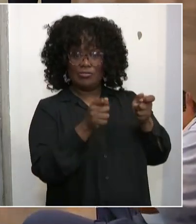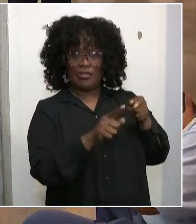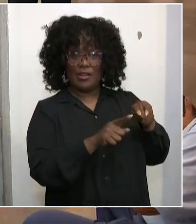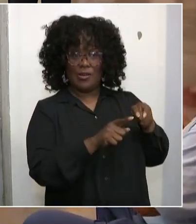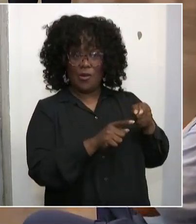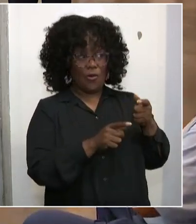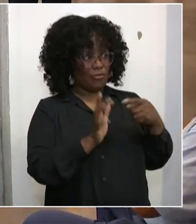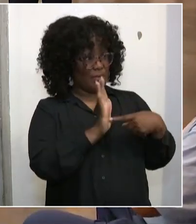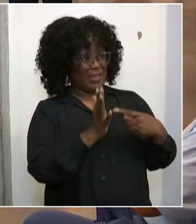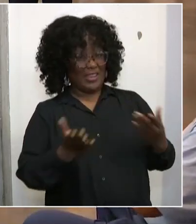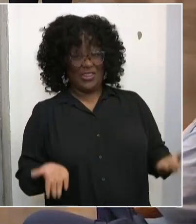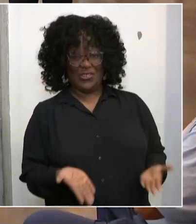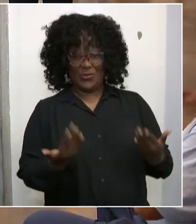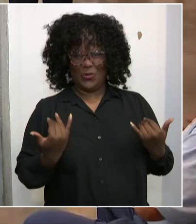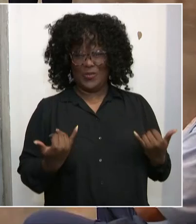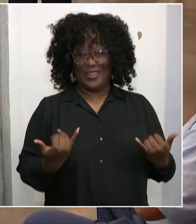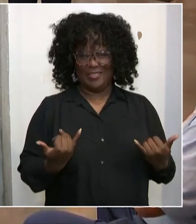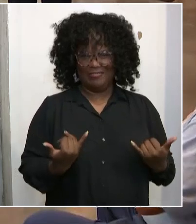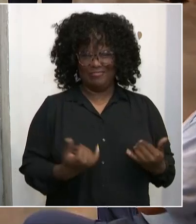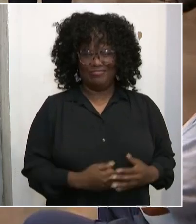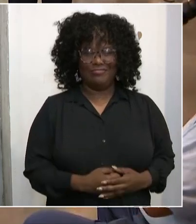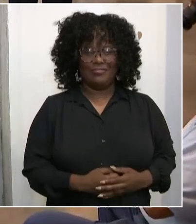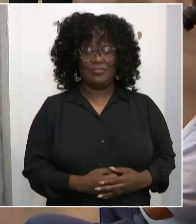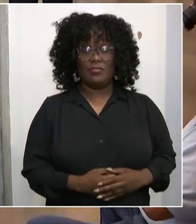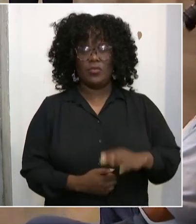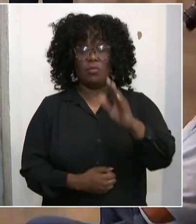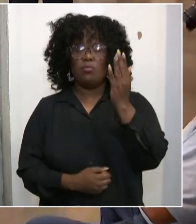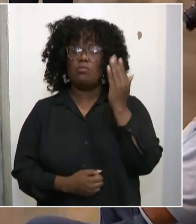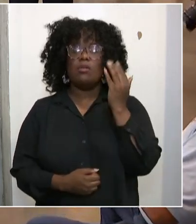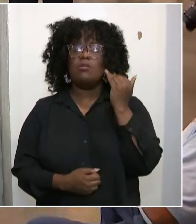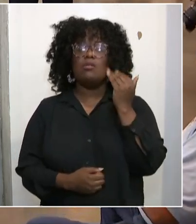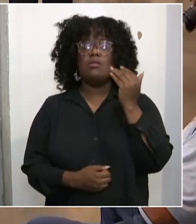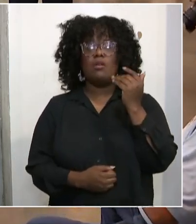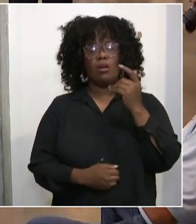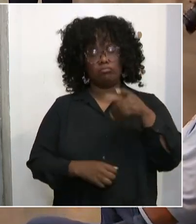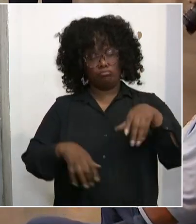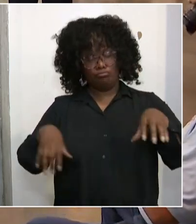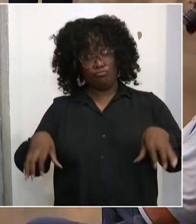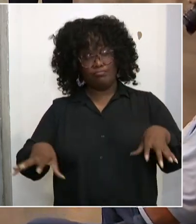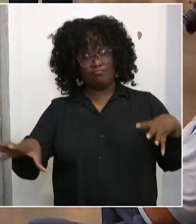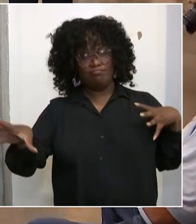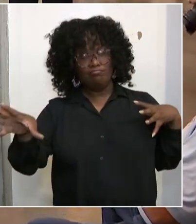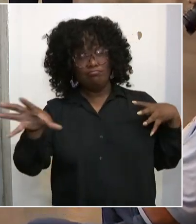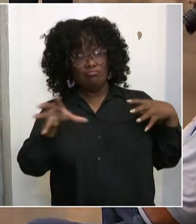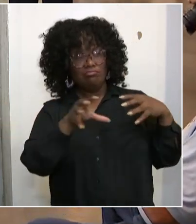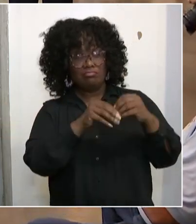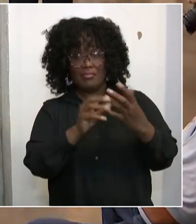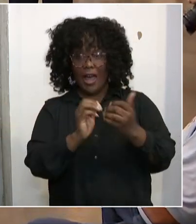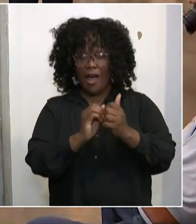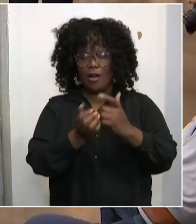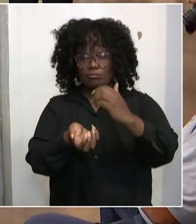Uh, who has worked very, very hard with our partners at Capital Pride, uh,